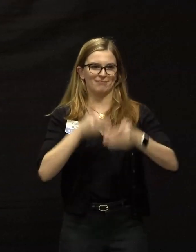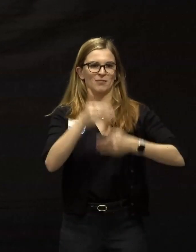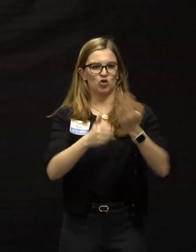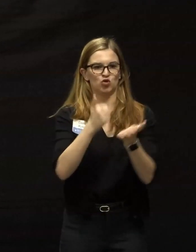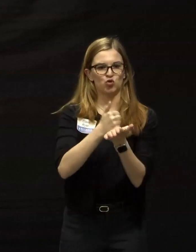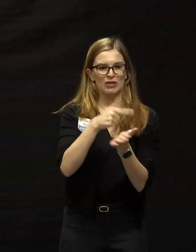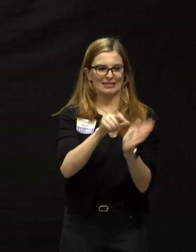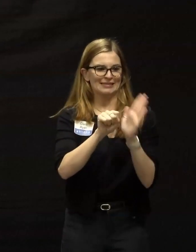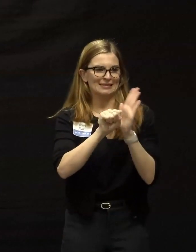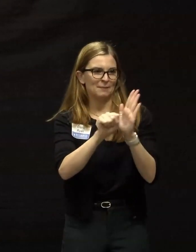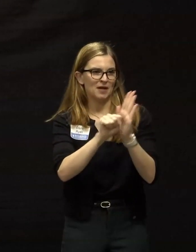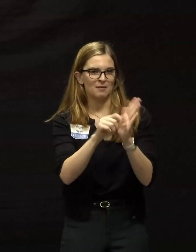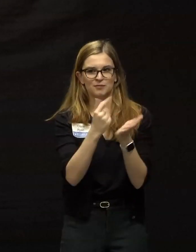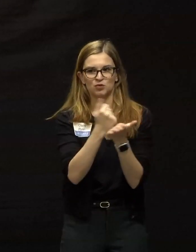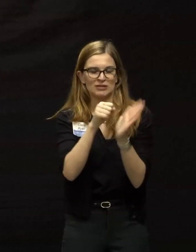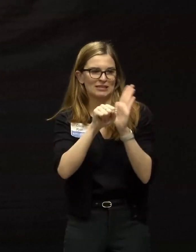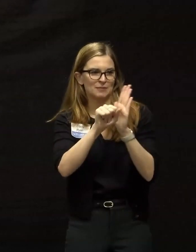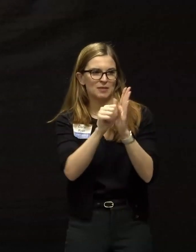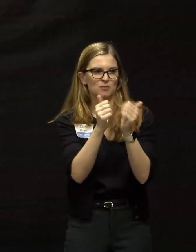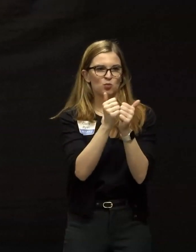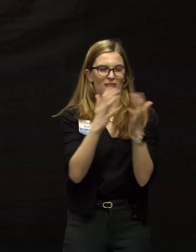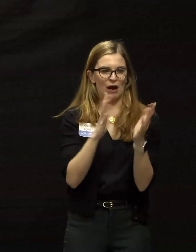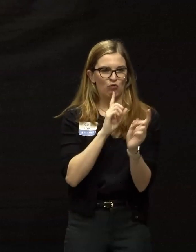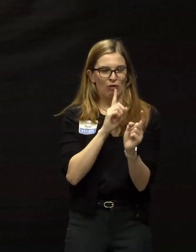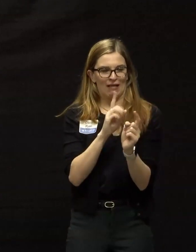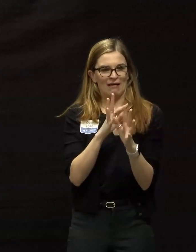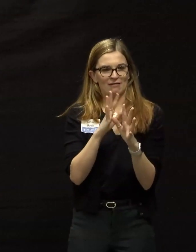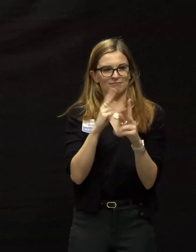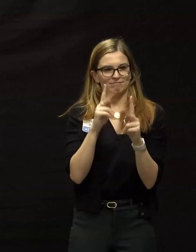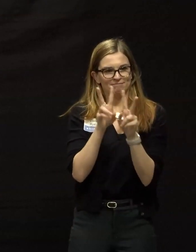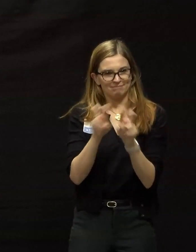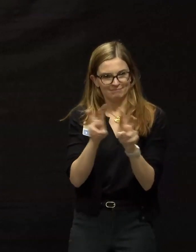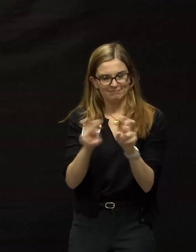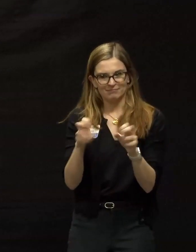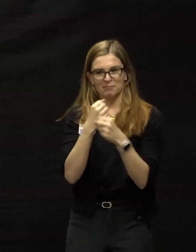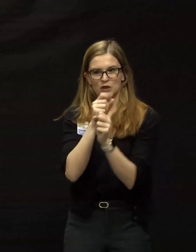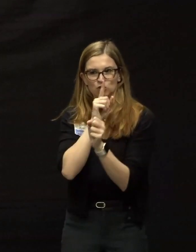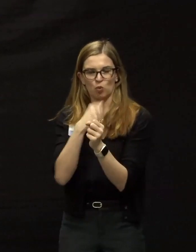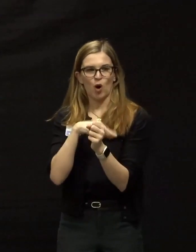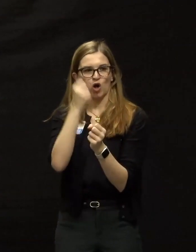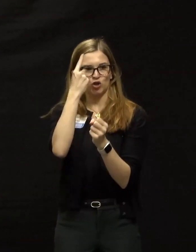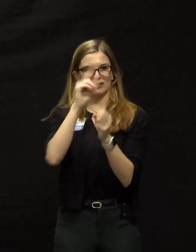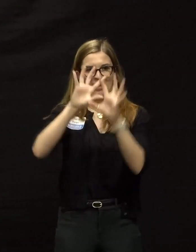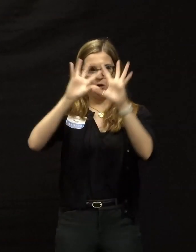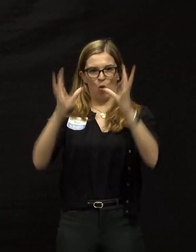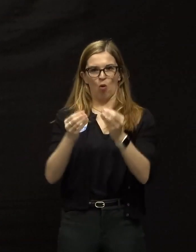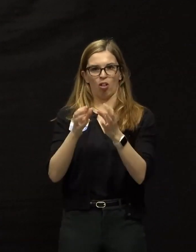And we cannot neglect that when it comes to treatment and symptoms because it needs to be really looked at